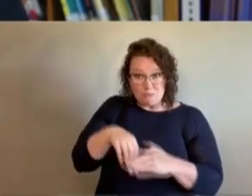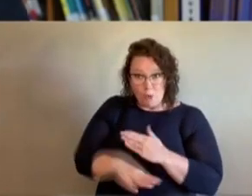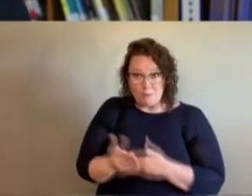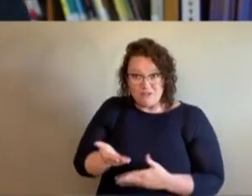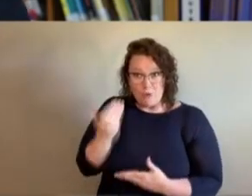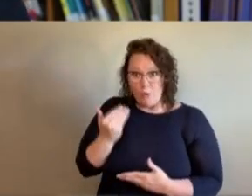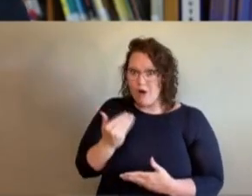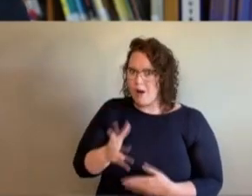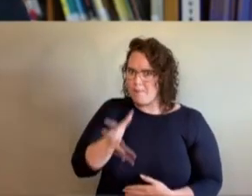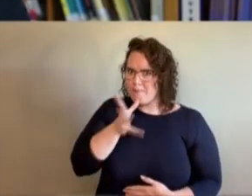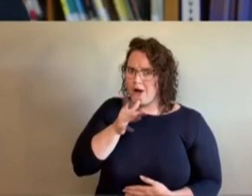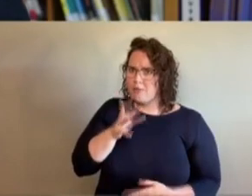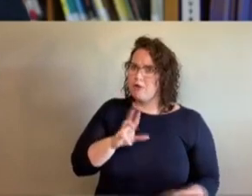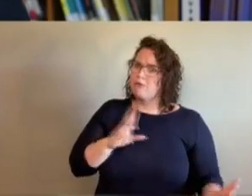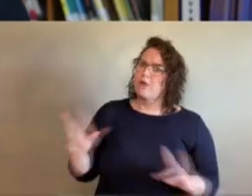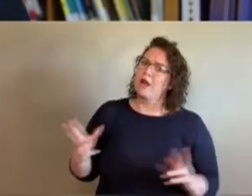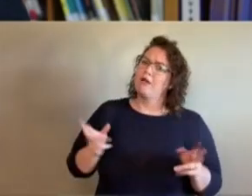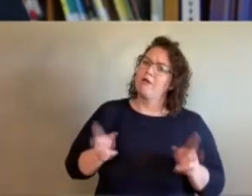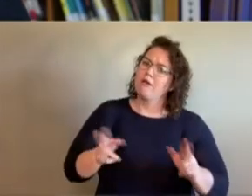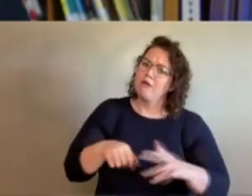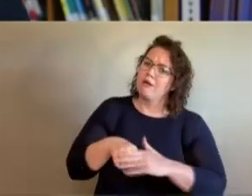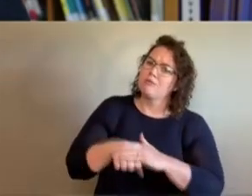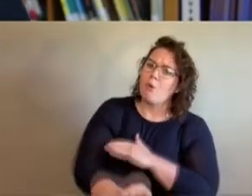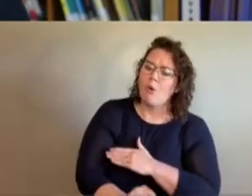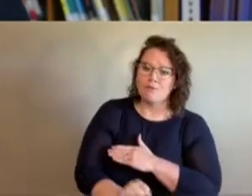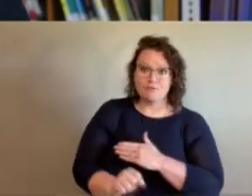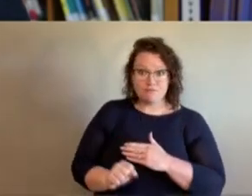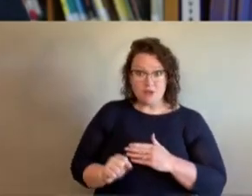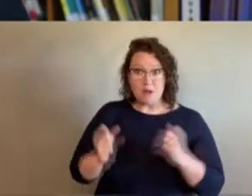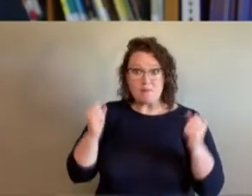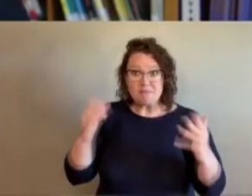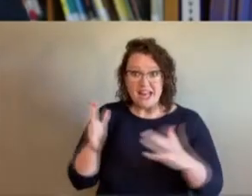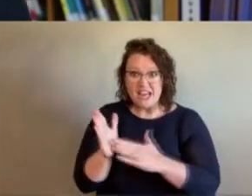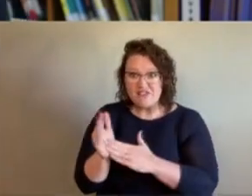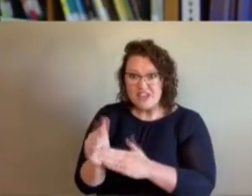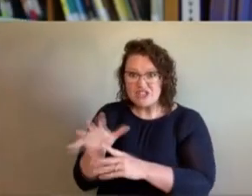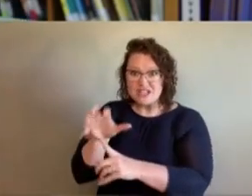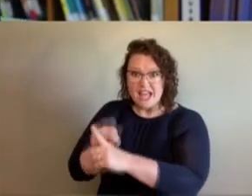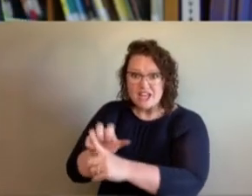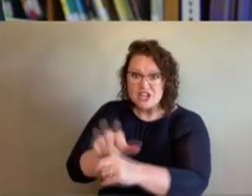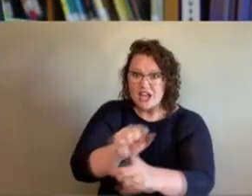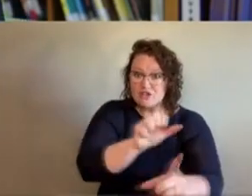starry night skies. His mom was quite ready to push him on through.